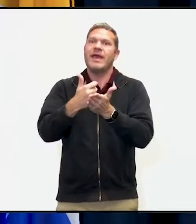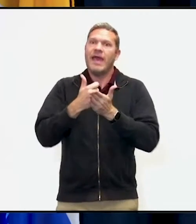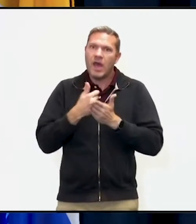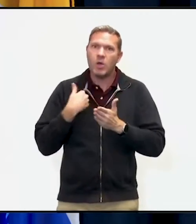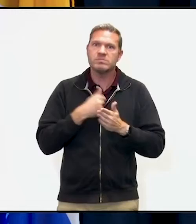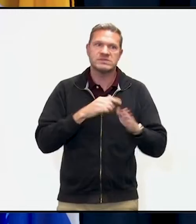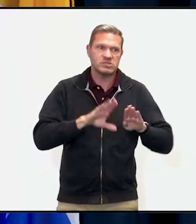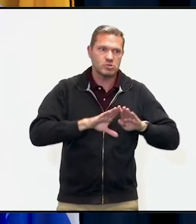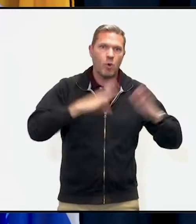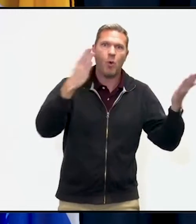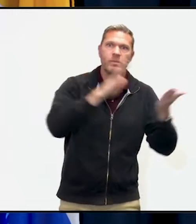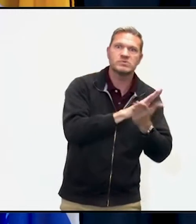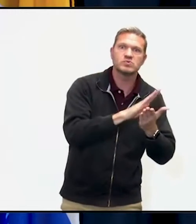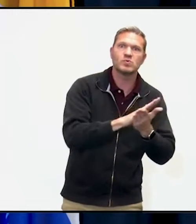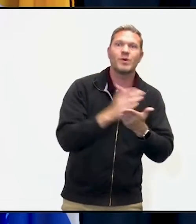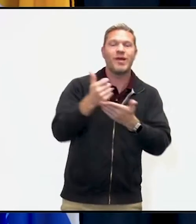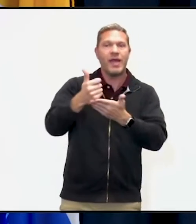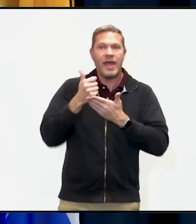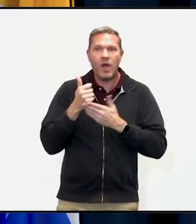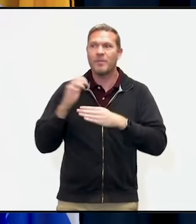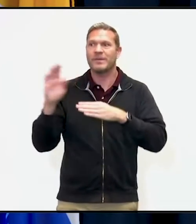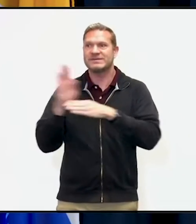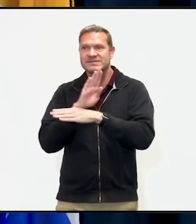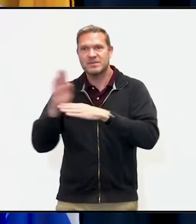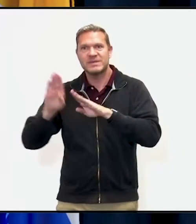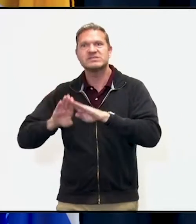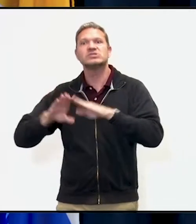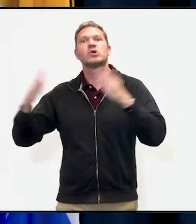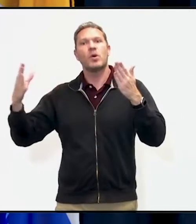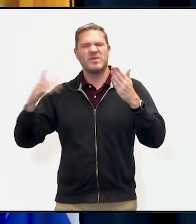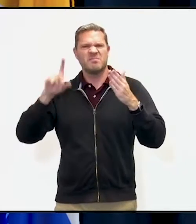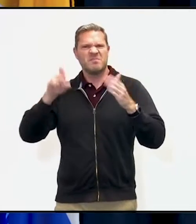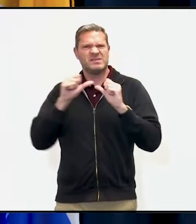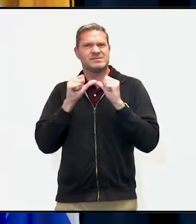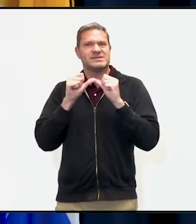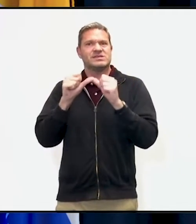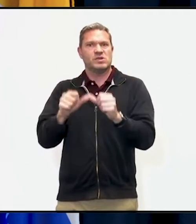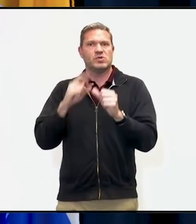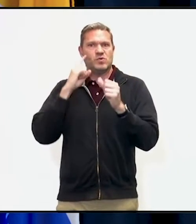so we need to keep it up so that we'll continue to be successful.